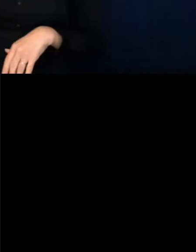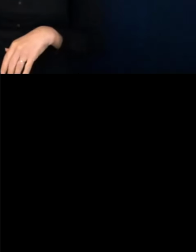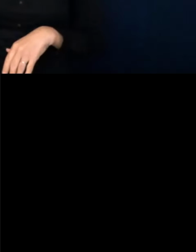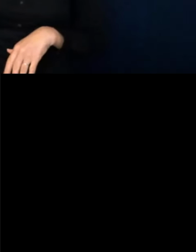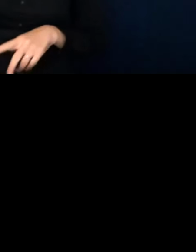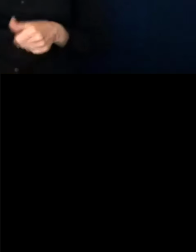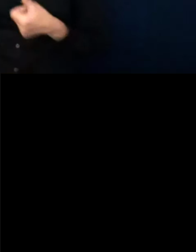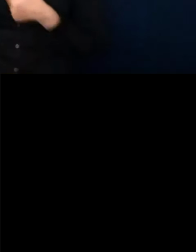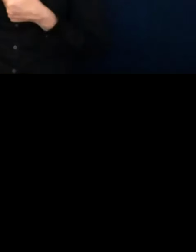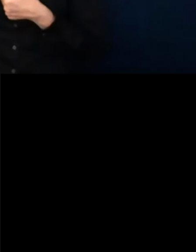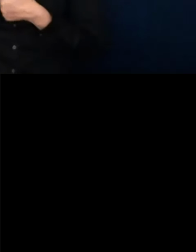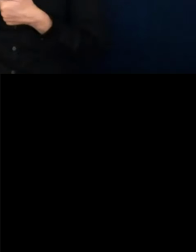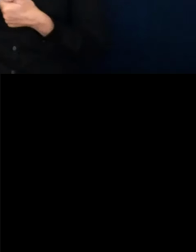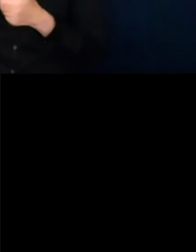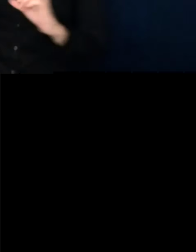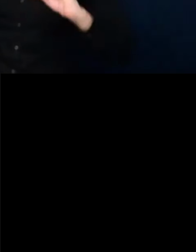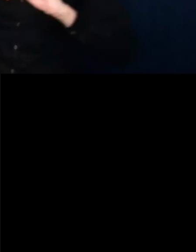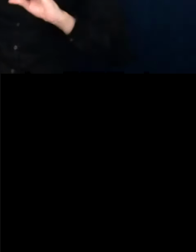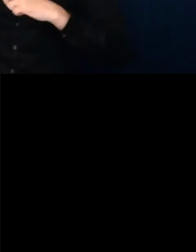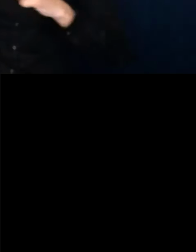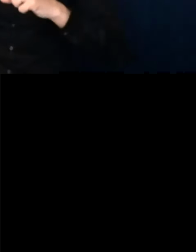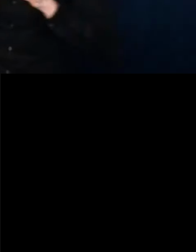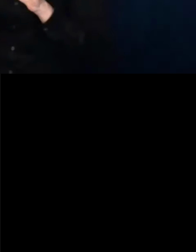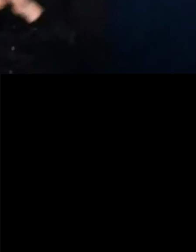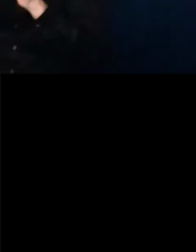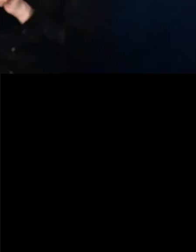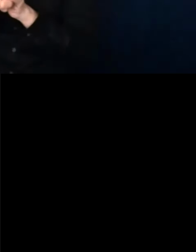there is still room in the Q and A session,